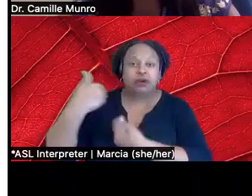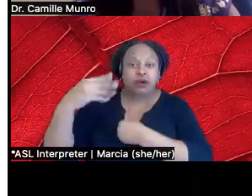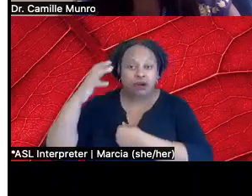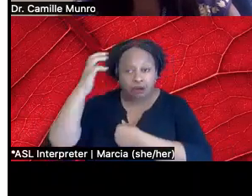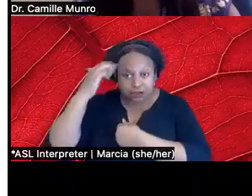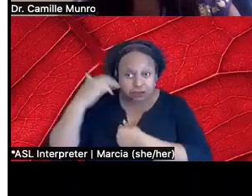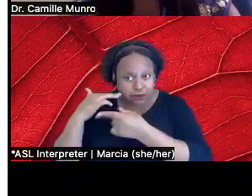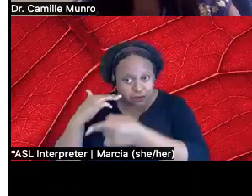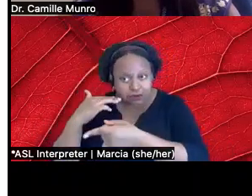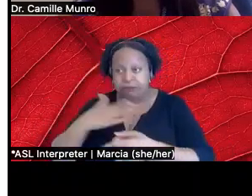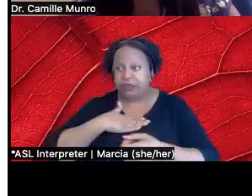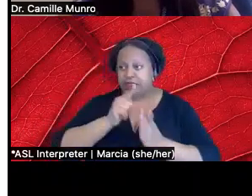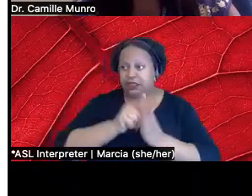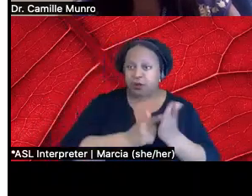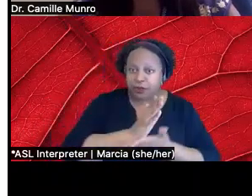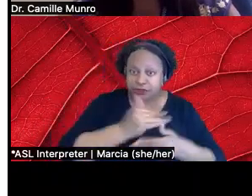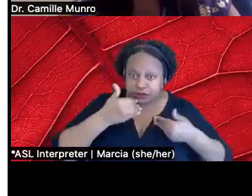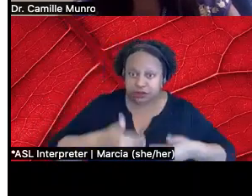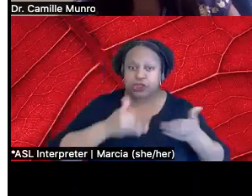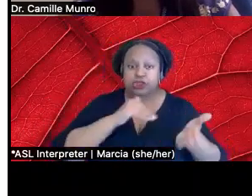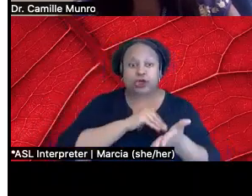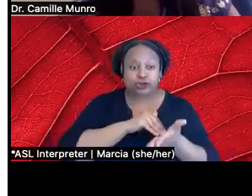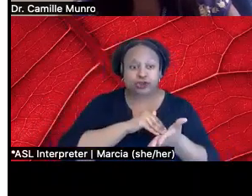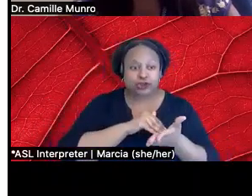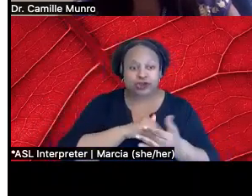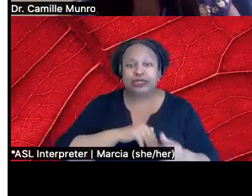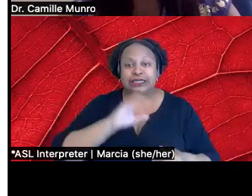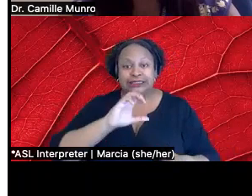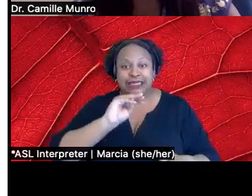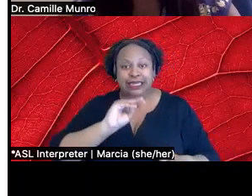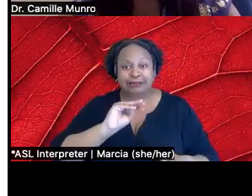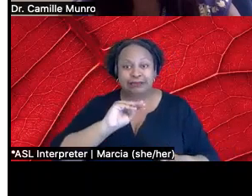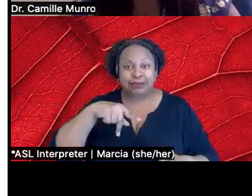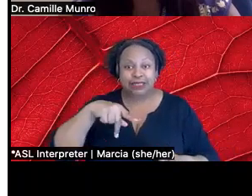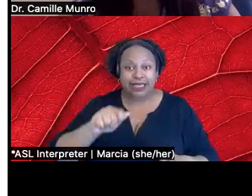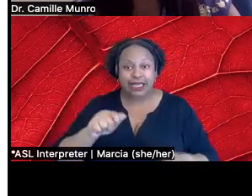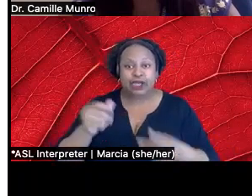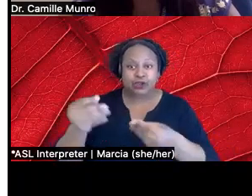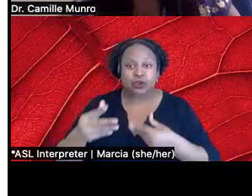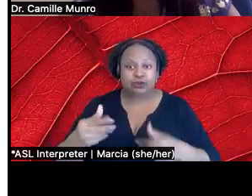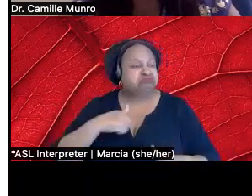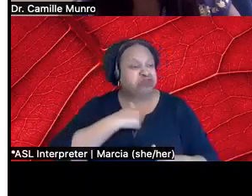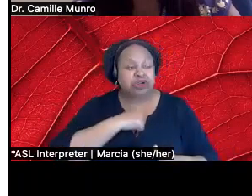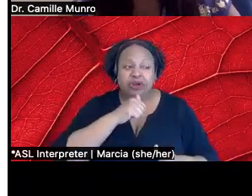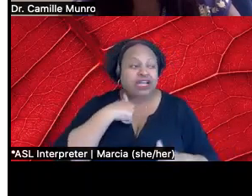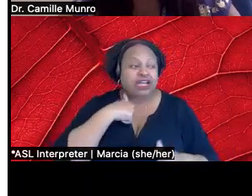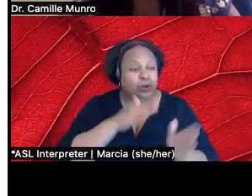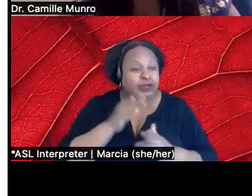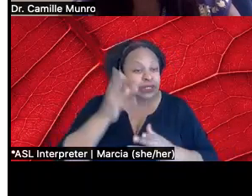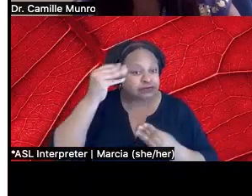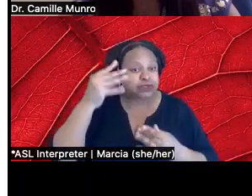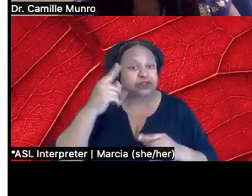Unfortunately, the C.M.P.A said, Oh, sorry, we don't have that type of organized information, but we can connect you with a lawyer.